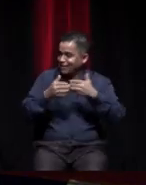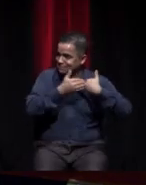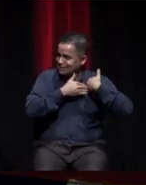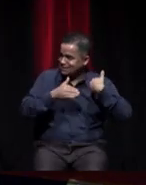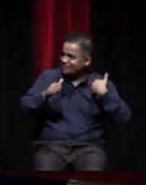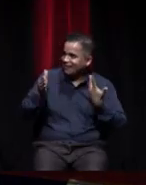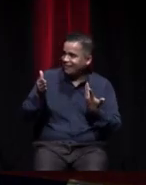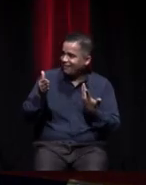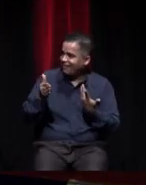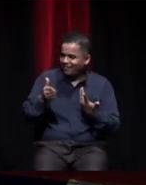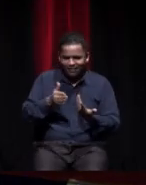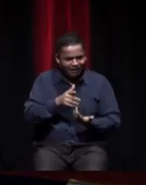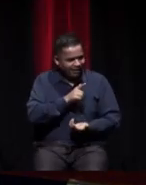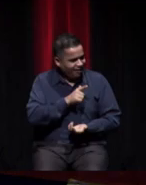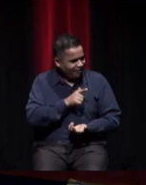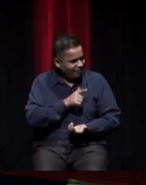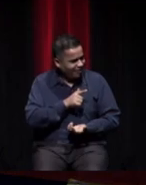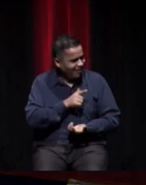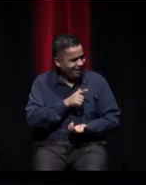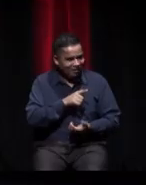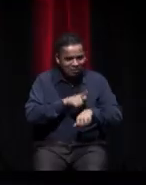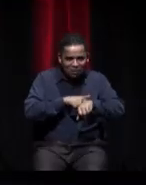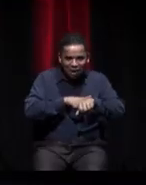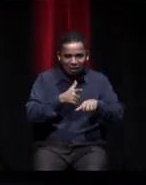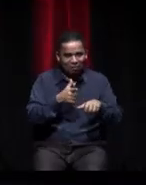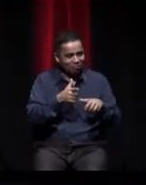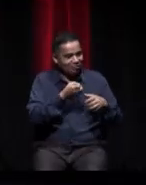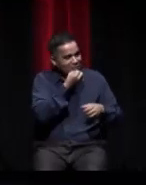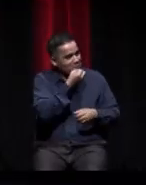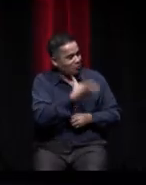Do I still have five minutes? But this is big news.